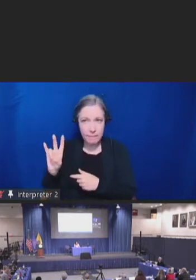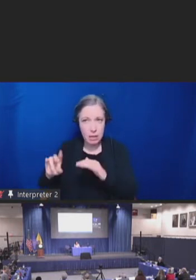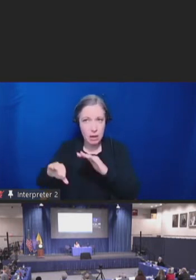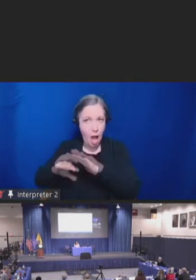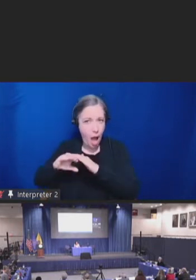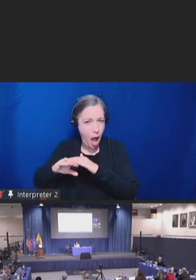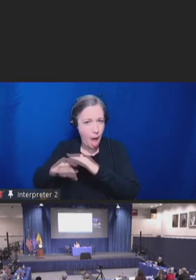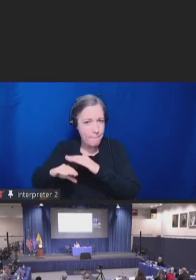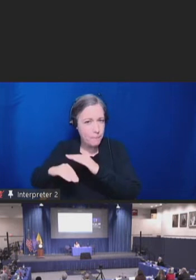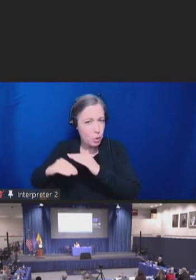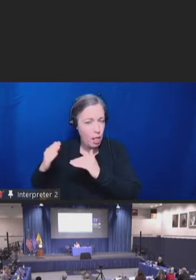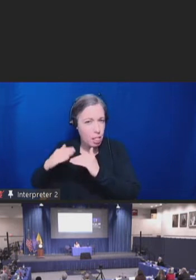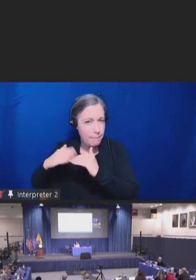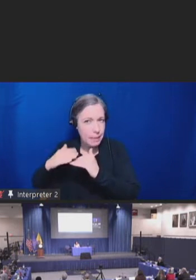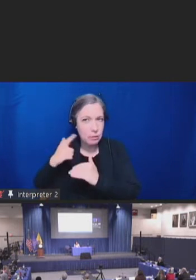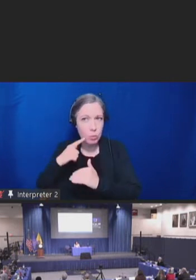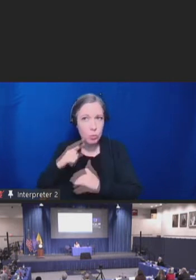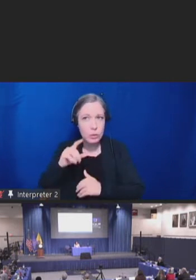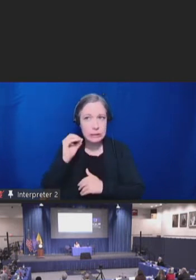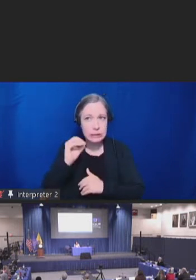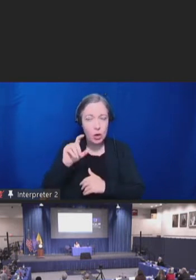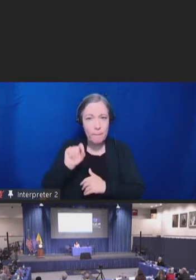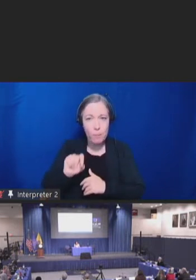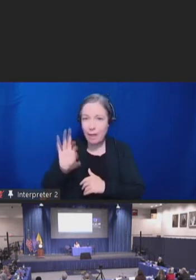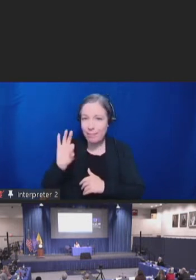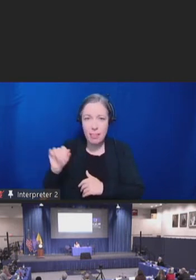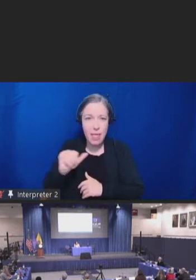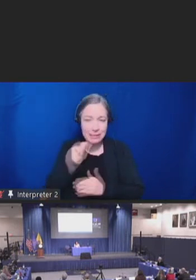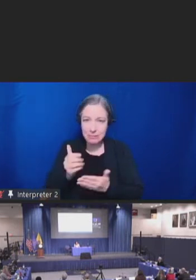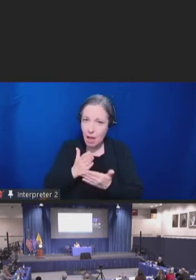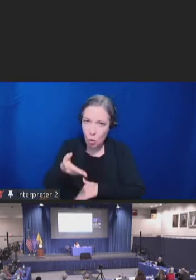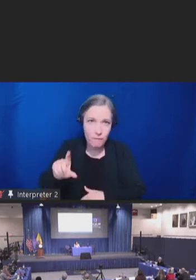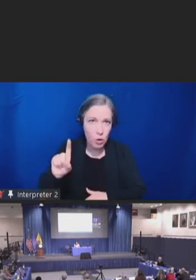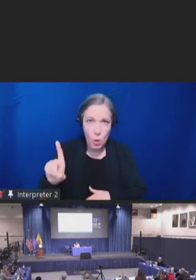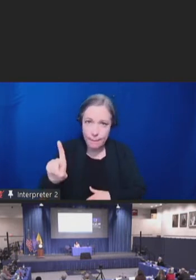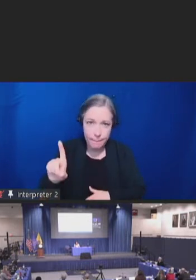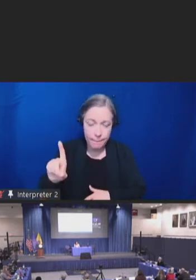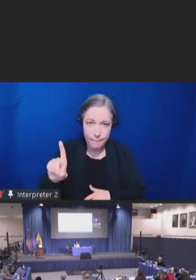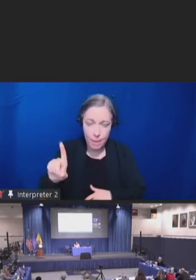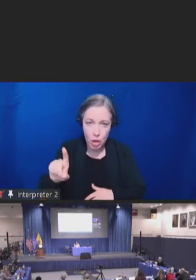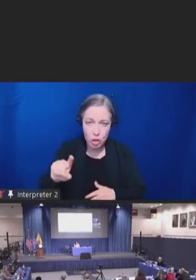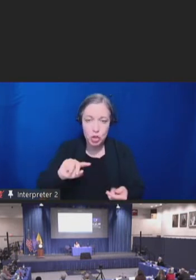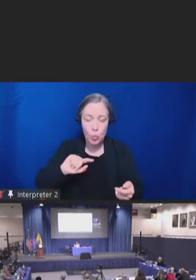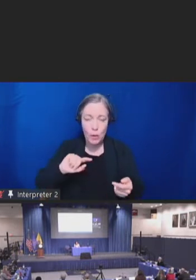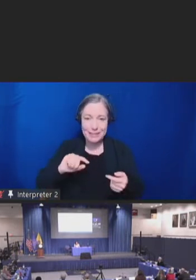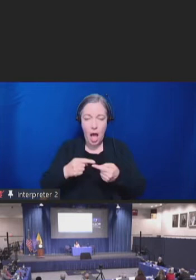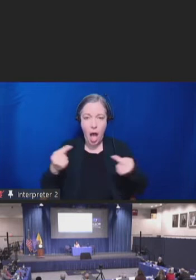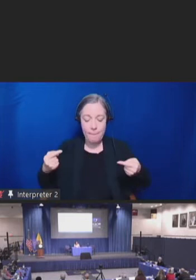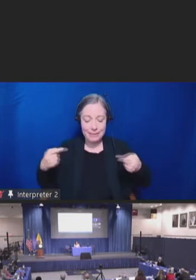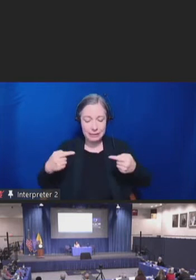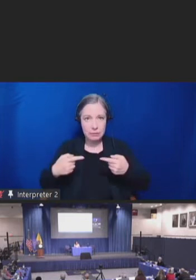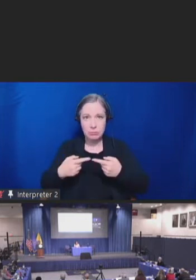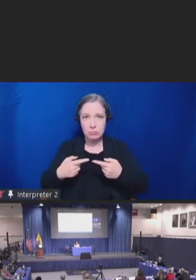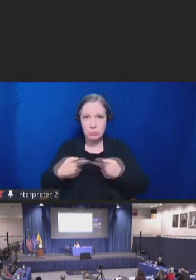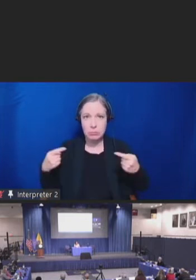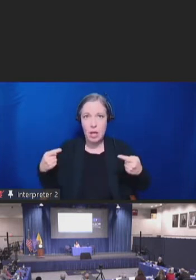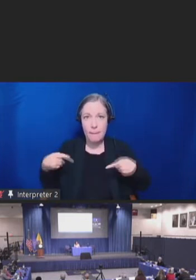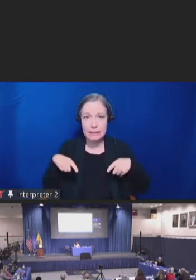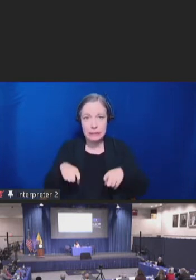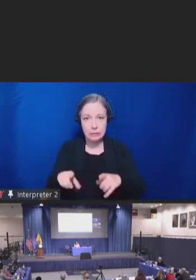confidence interval was 0.99. So, it did not cross 1. Sensitivity analyses factoring in family history of type one diabetes were similar to the primary